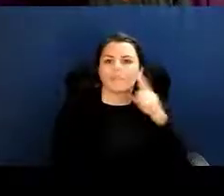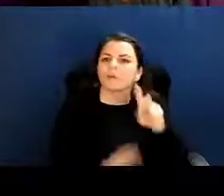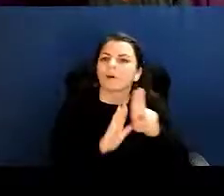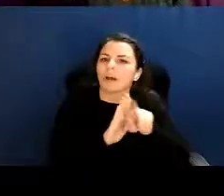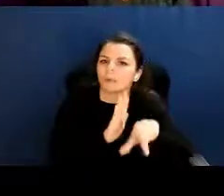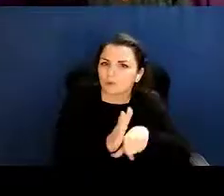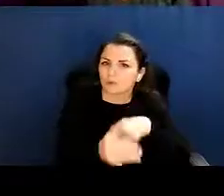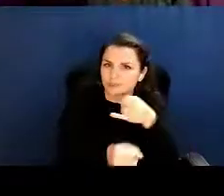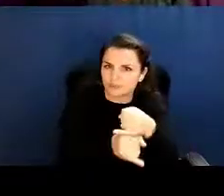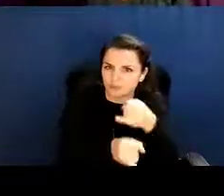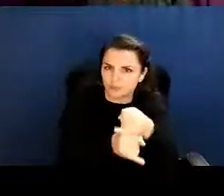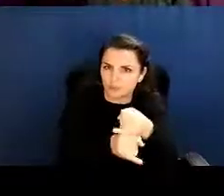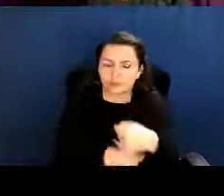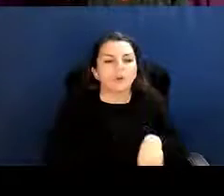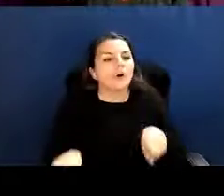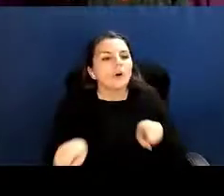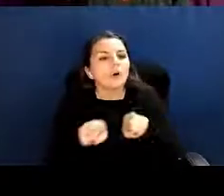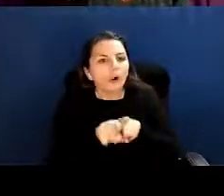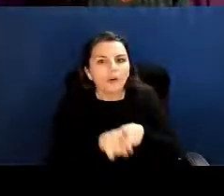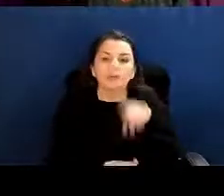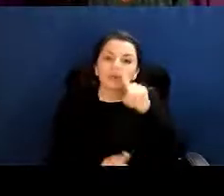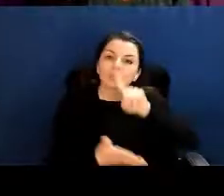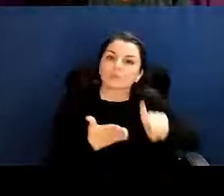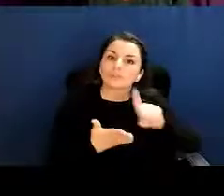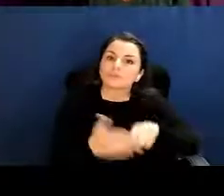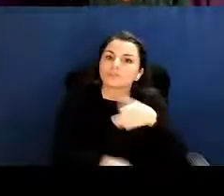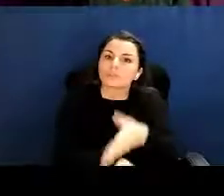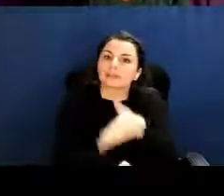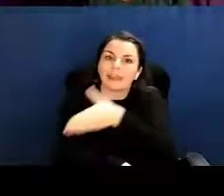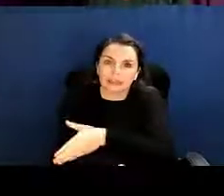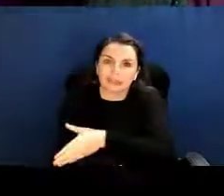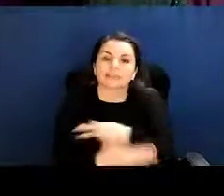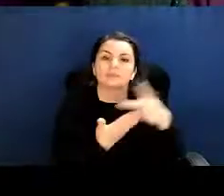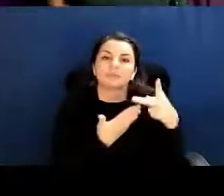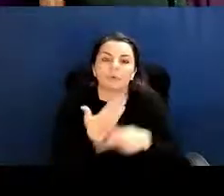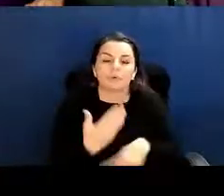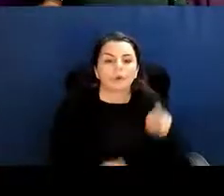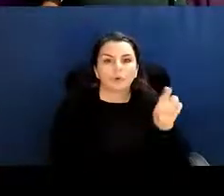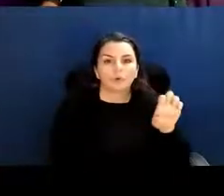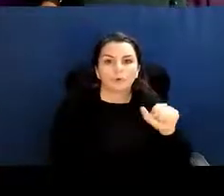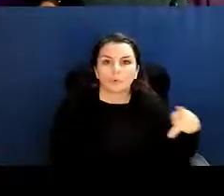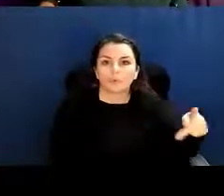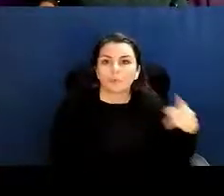and the Research Enhancement Award Program, or REAP, for health professional schools and graduate schools.